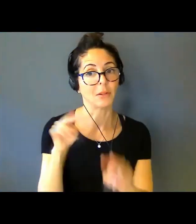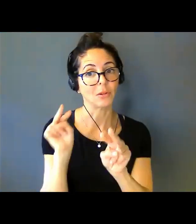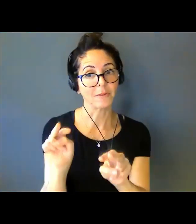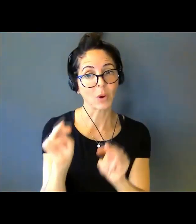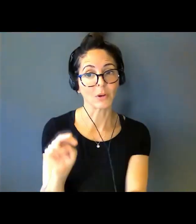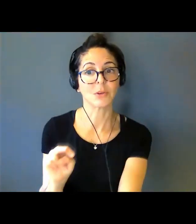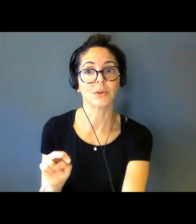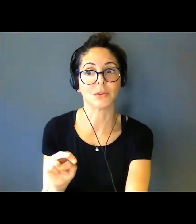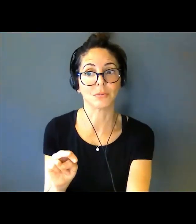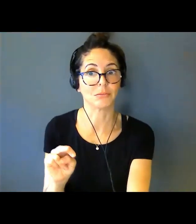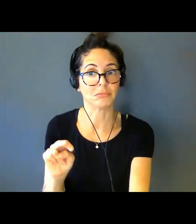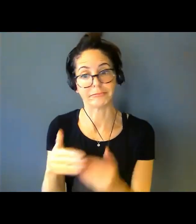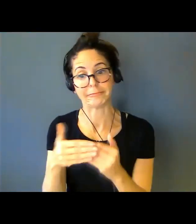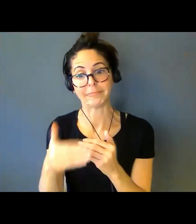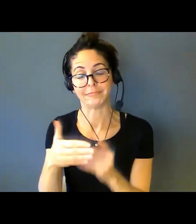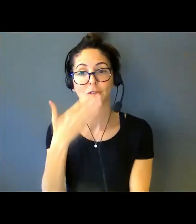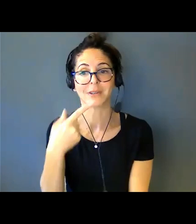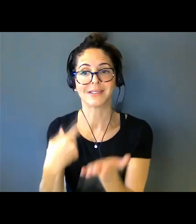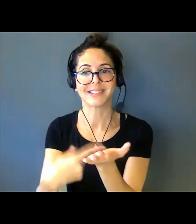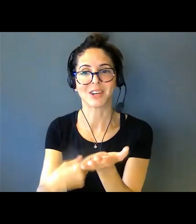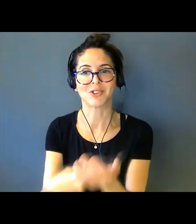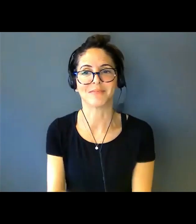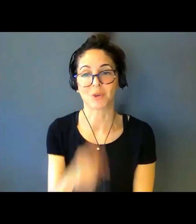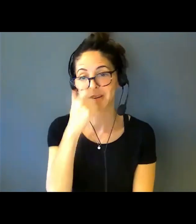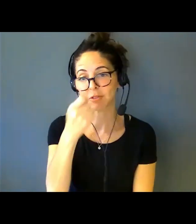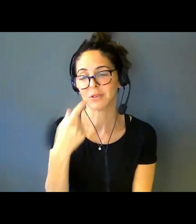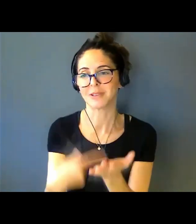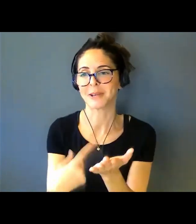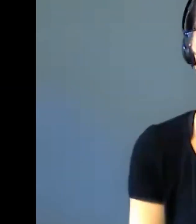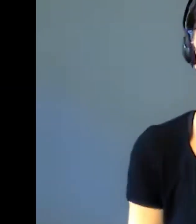like a good discussion. Or an interesting one. >> DR. JEN RINALDI: Wonderful, thank you so much.